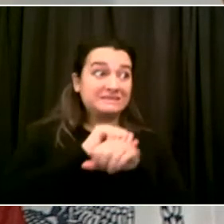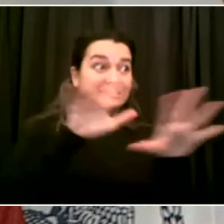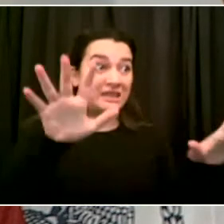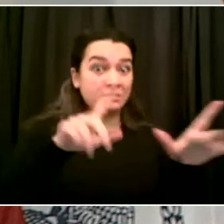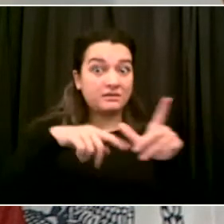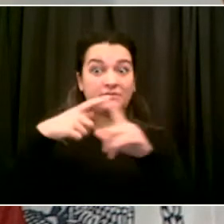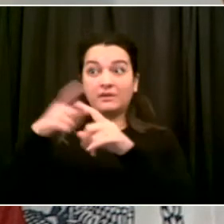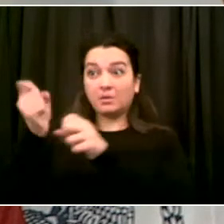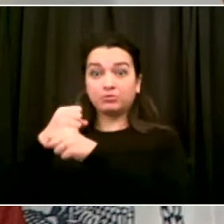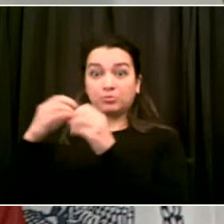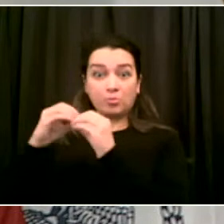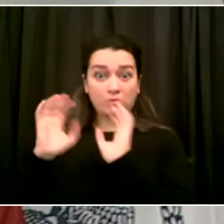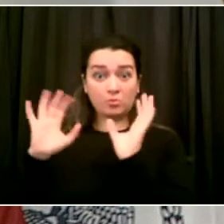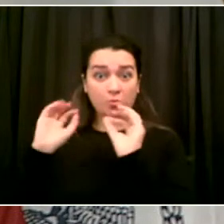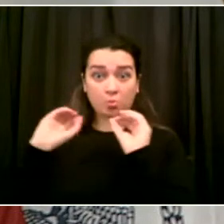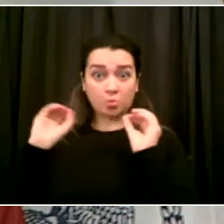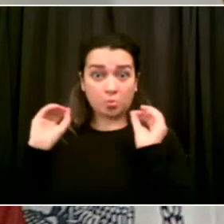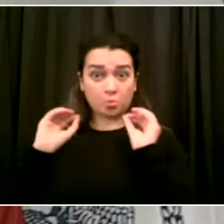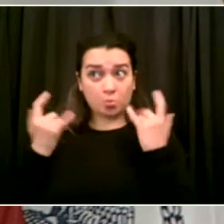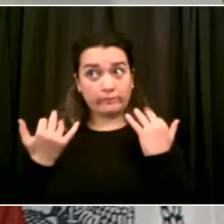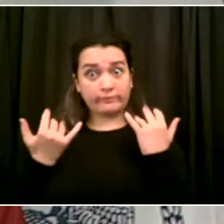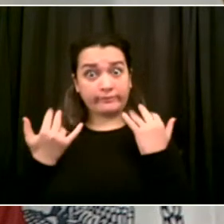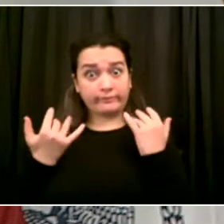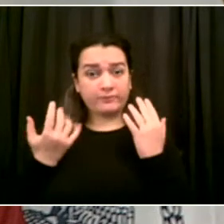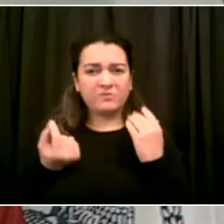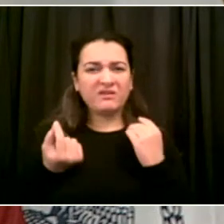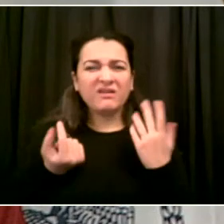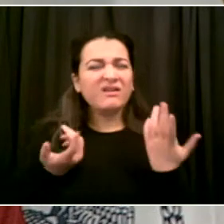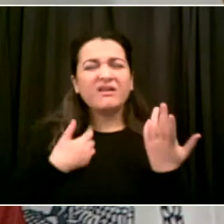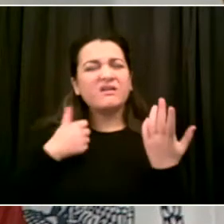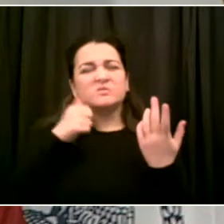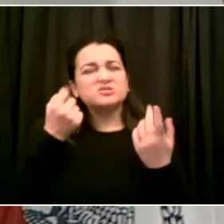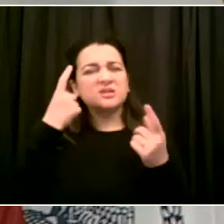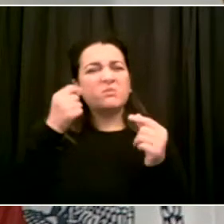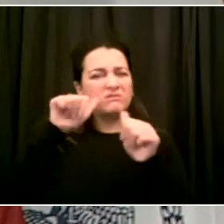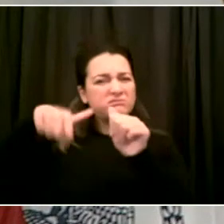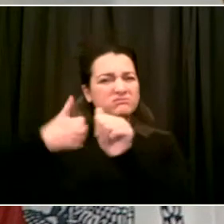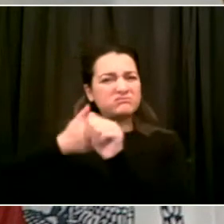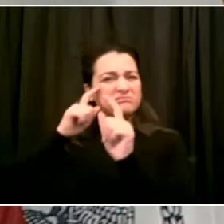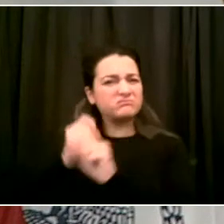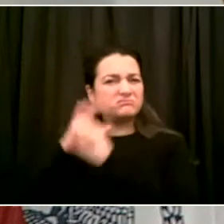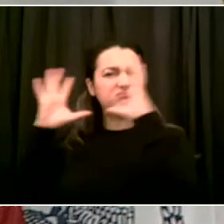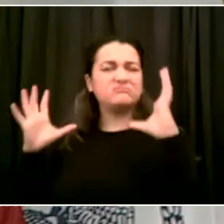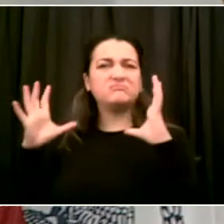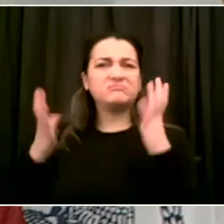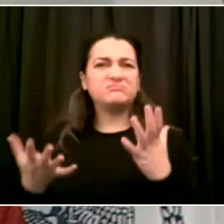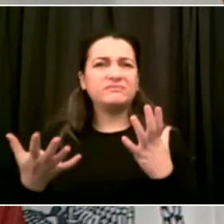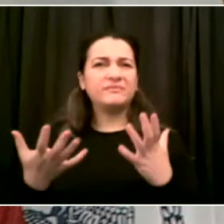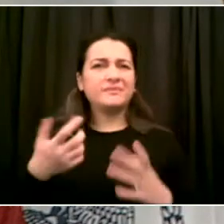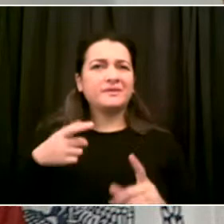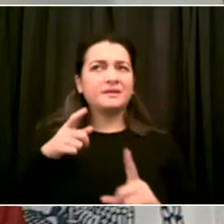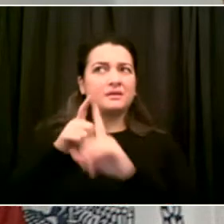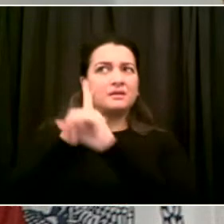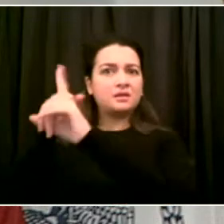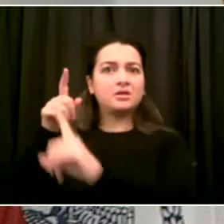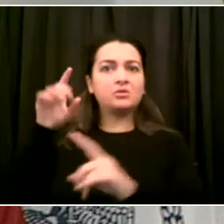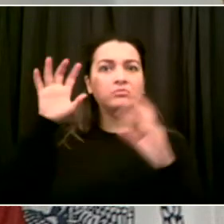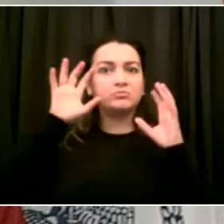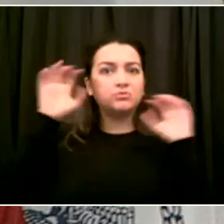GO, IS THAT THE MANUFACTURE, DISTRIBUTION NETWORK, , I OKNW W